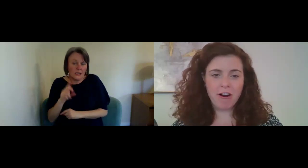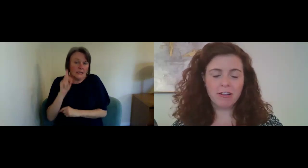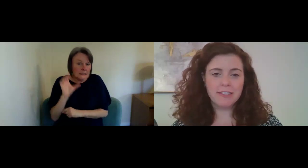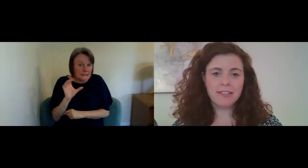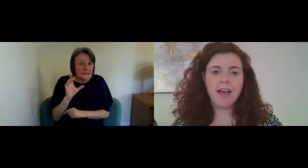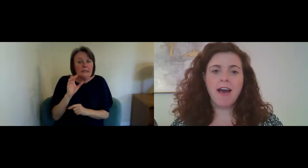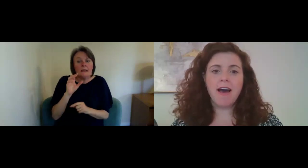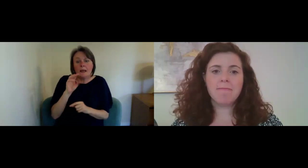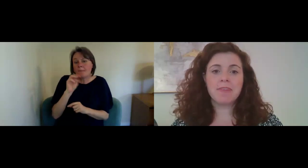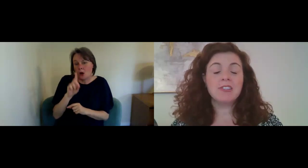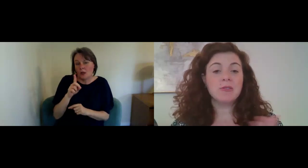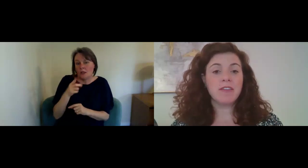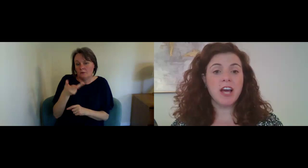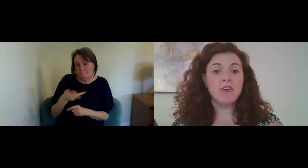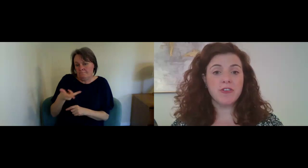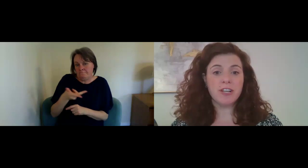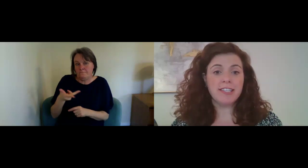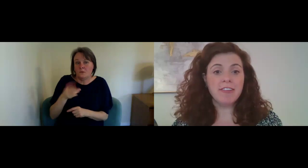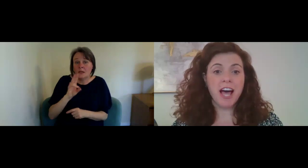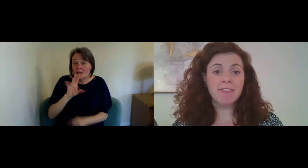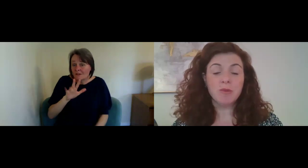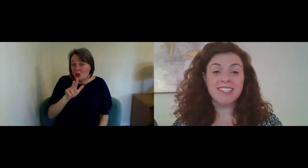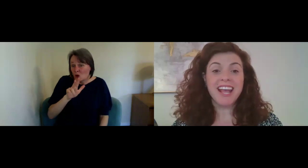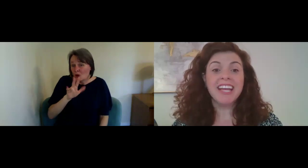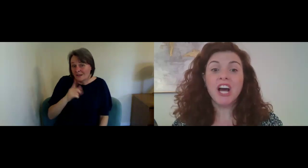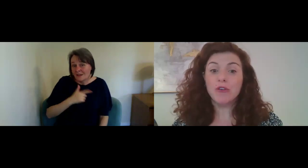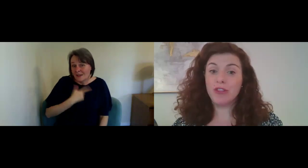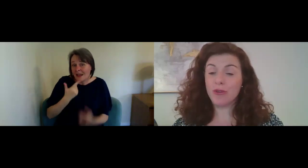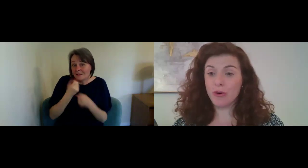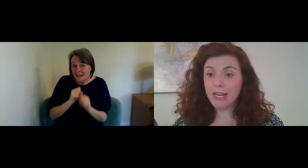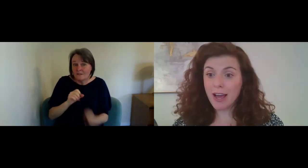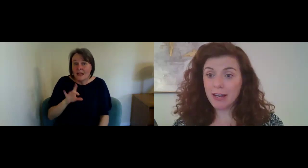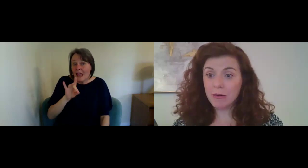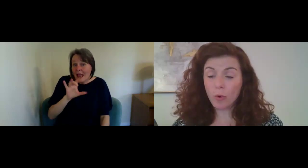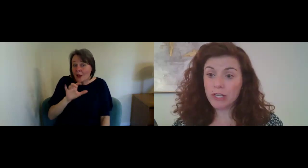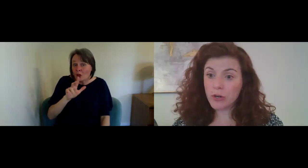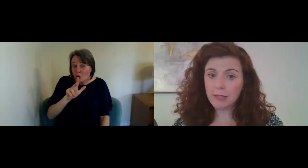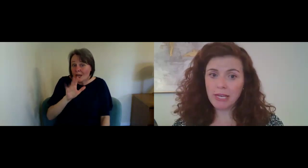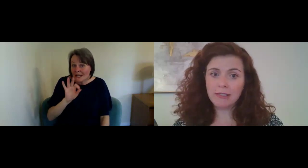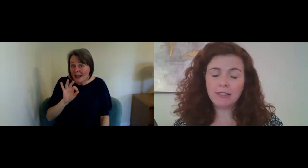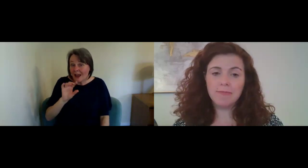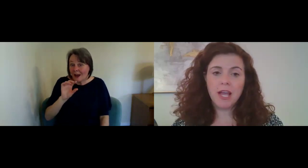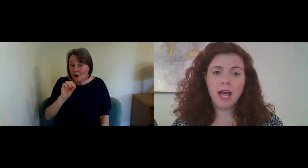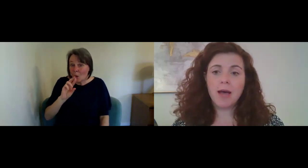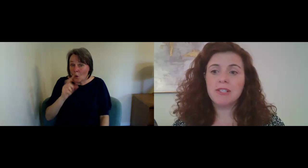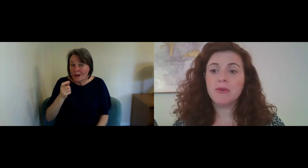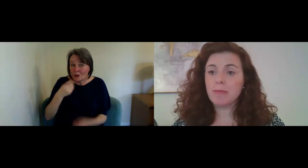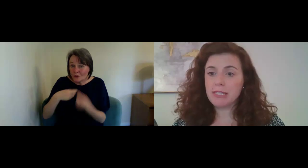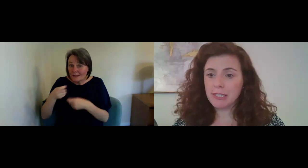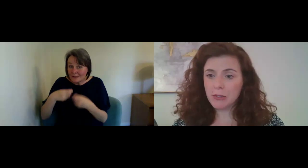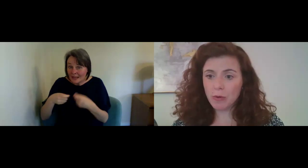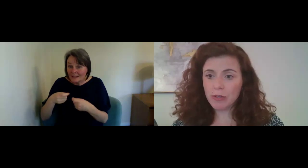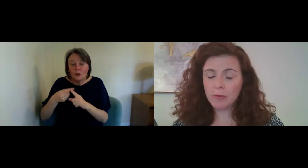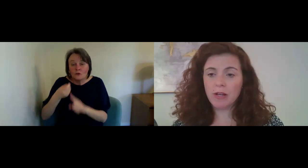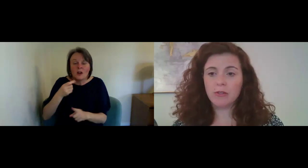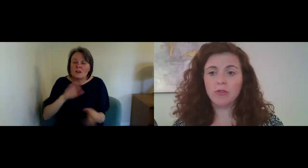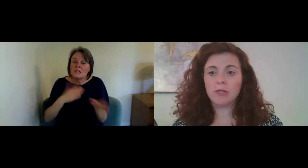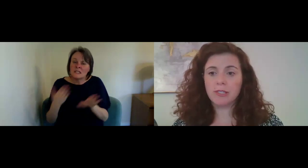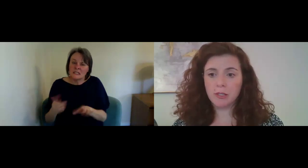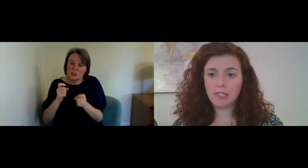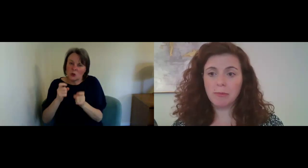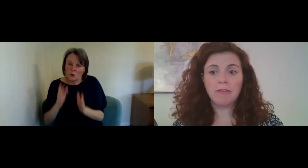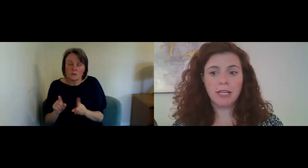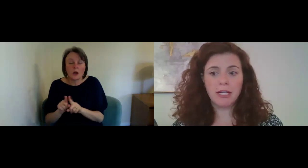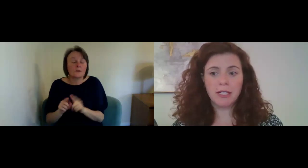the state of Maryland. So 737 lives was 839 organ transplants. These were from deceased donors. We also do assist with some